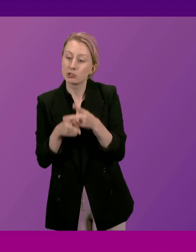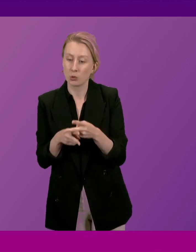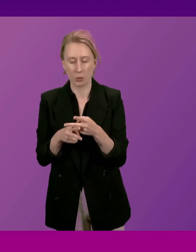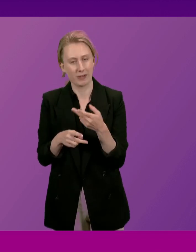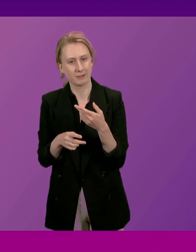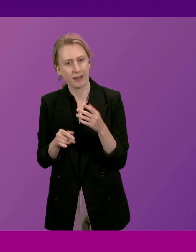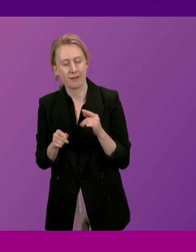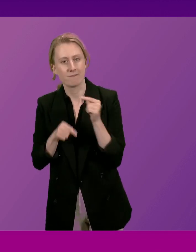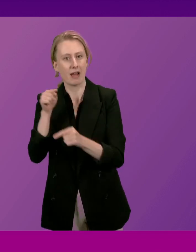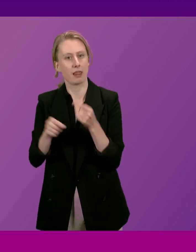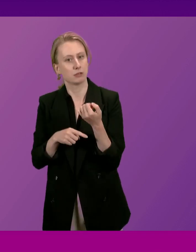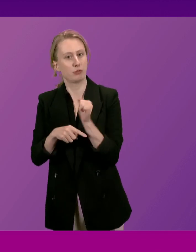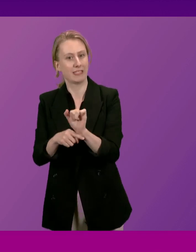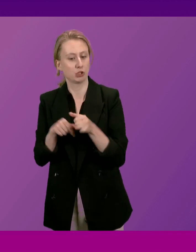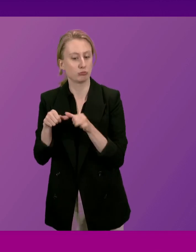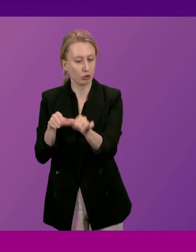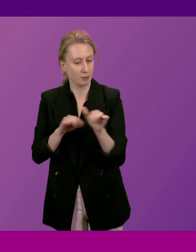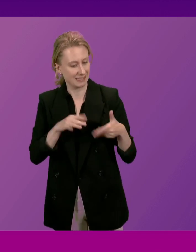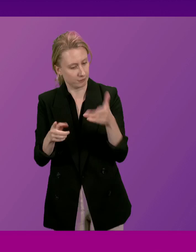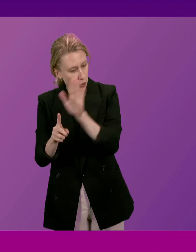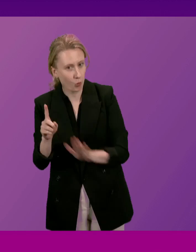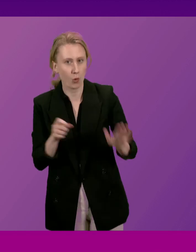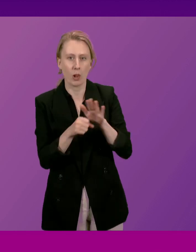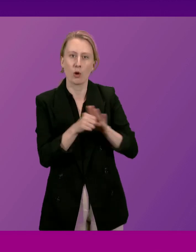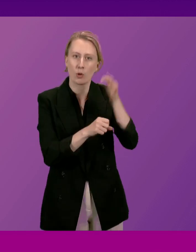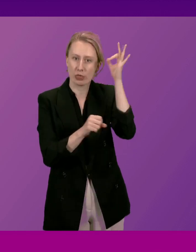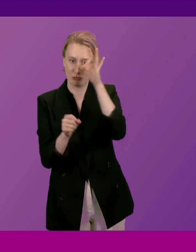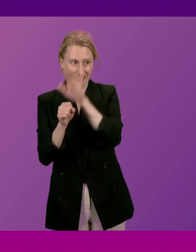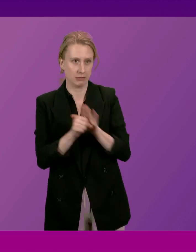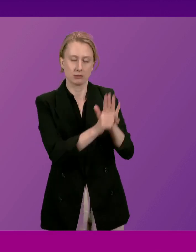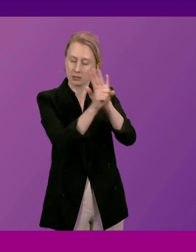which is delivered in all local authority areas in the country. I welcome the engagement of schools